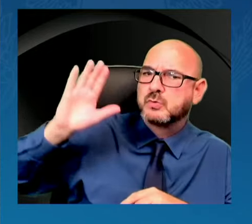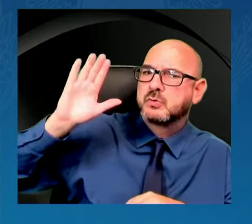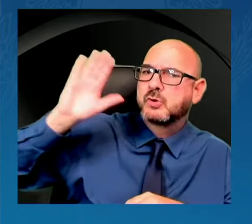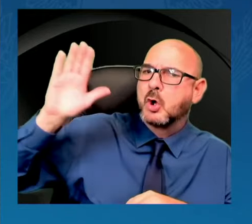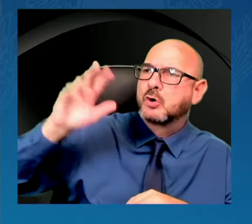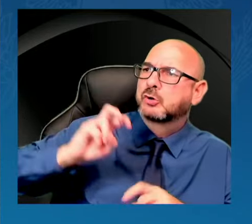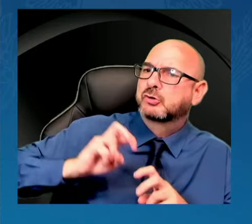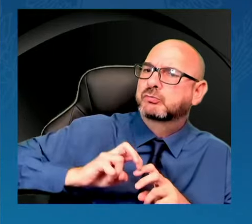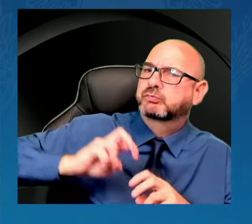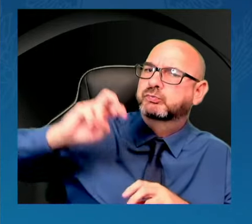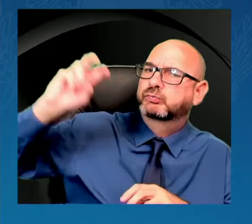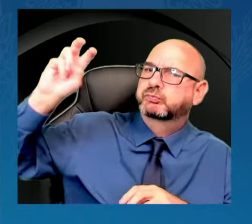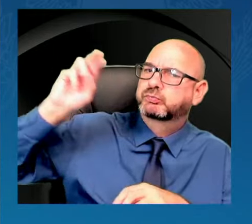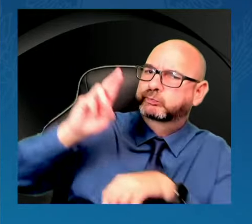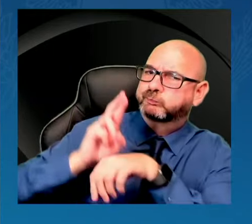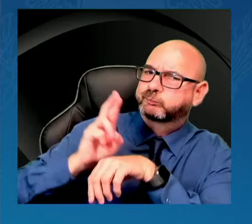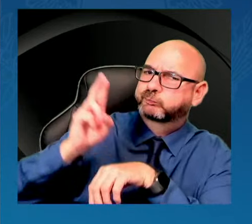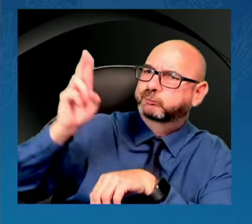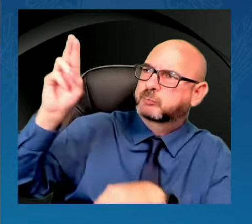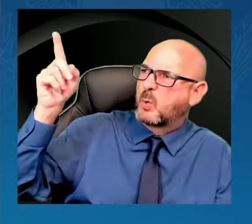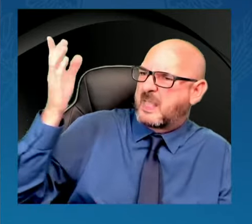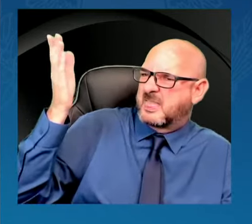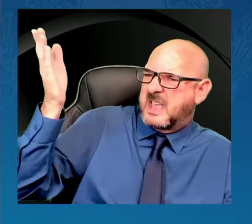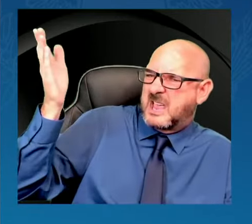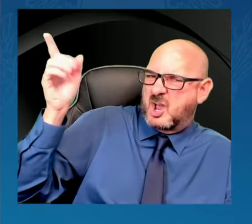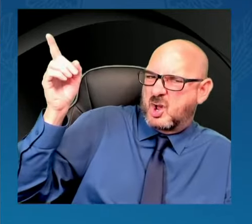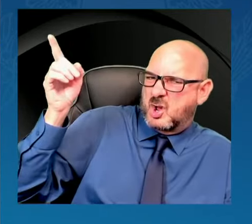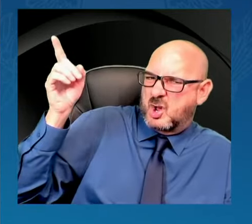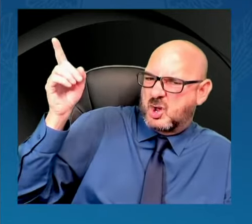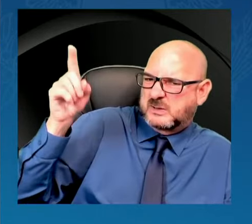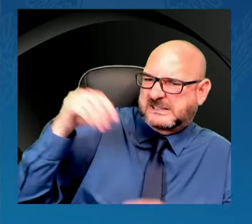if anything, has changed your perspective about Earth?